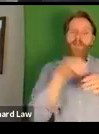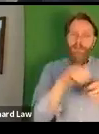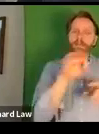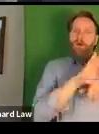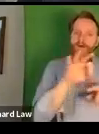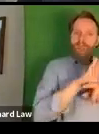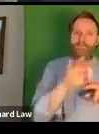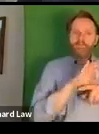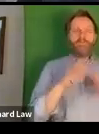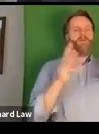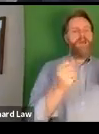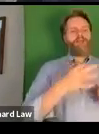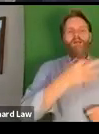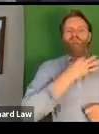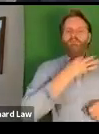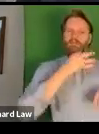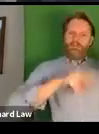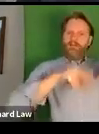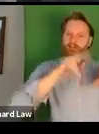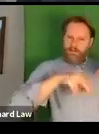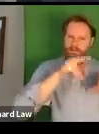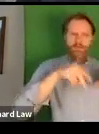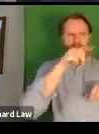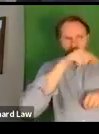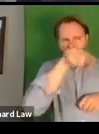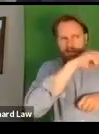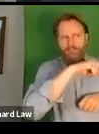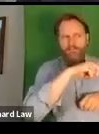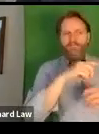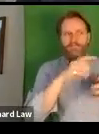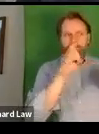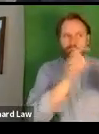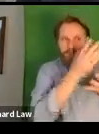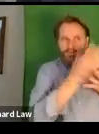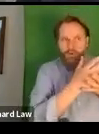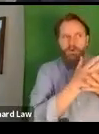measures for members and I think in the coming weeks as we move on it's probably